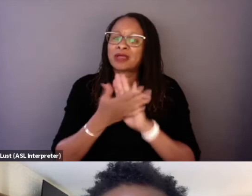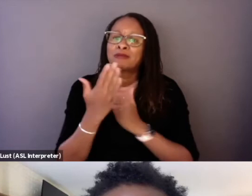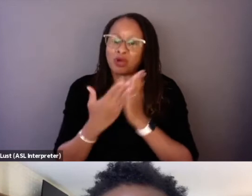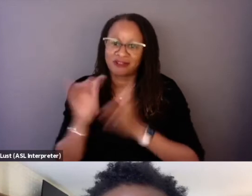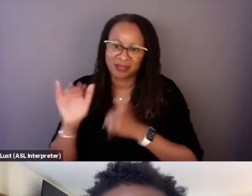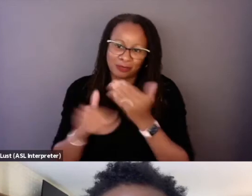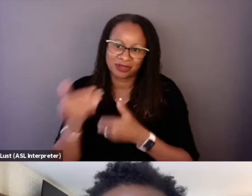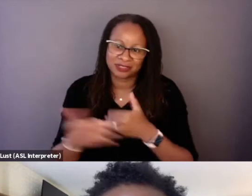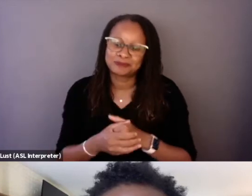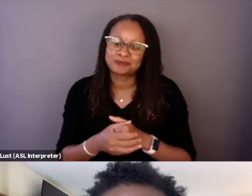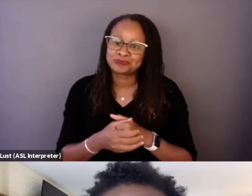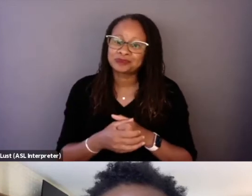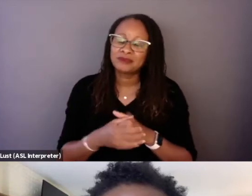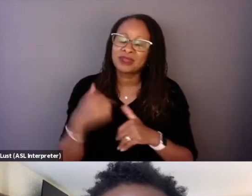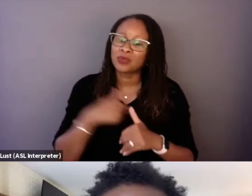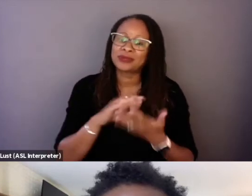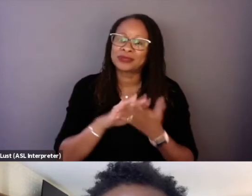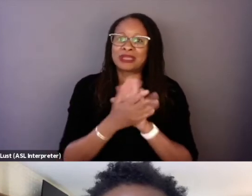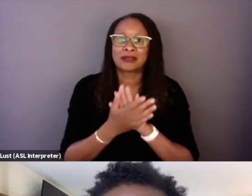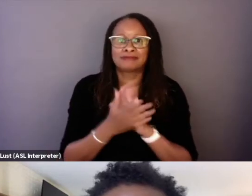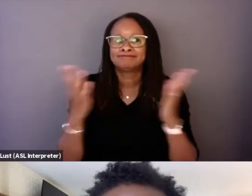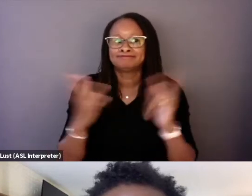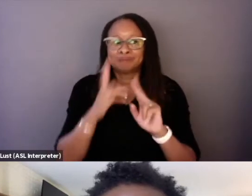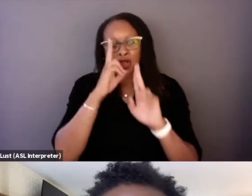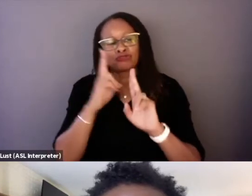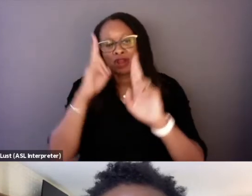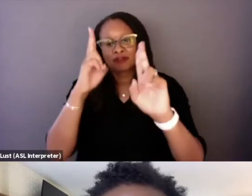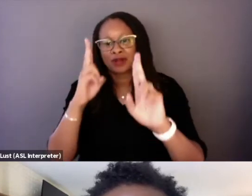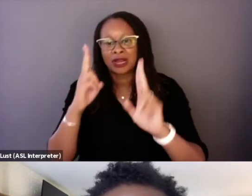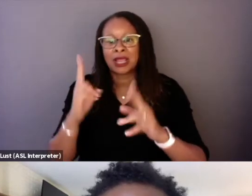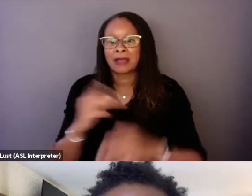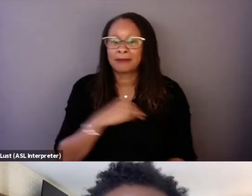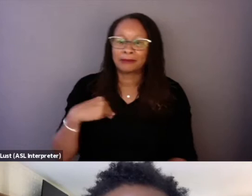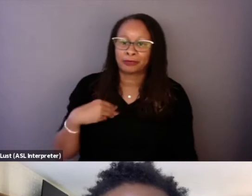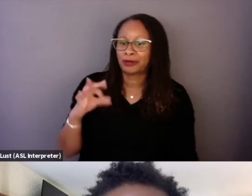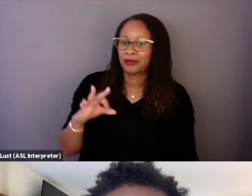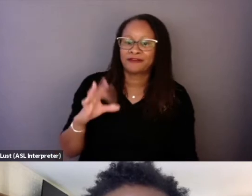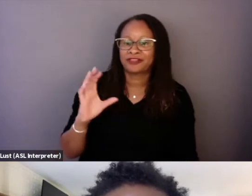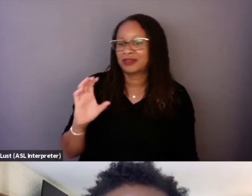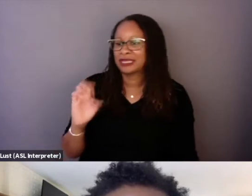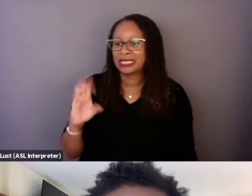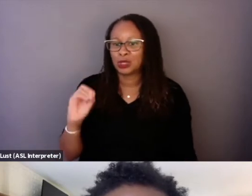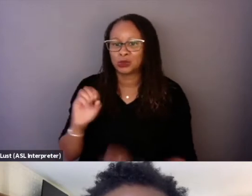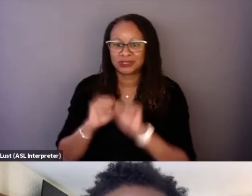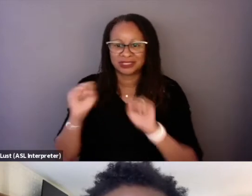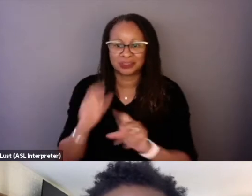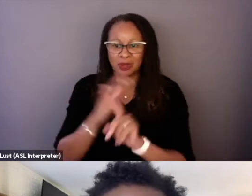like sort of honorary parts of the Louisville ecosystem around this case.